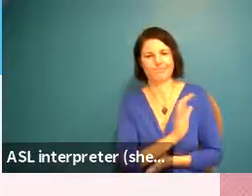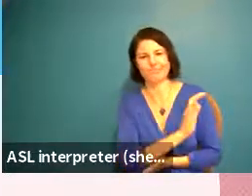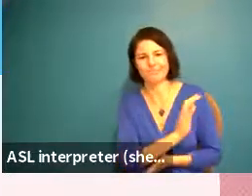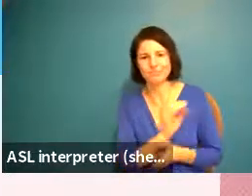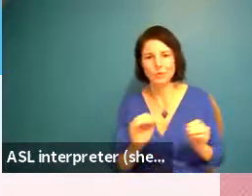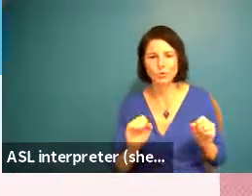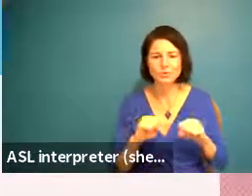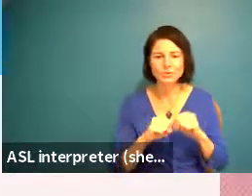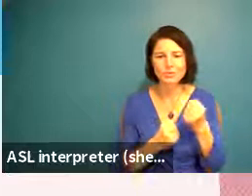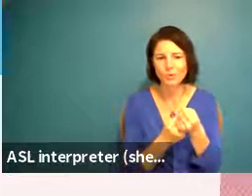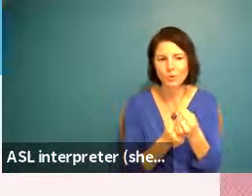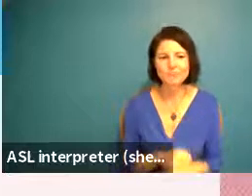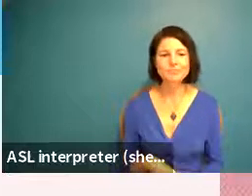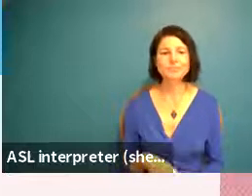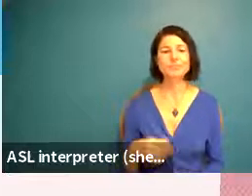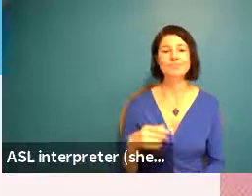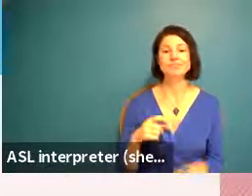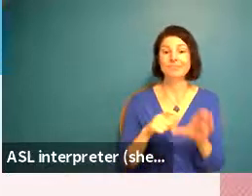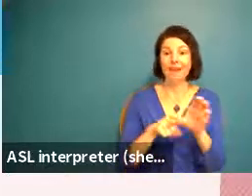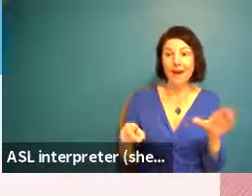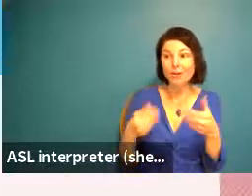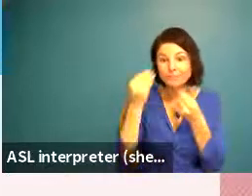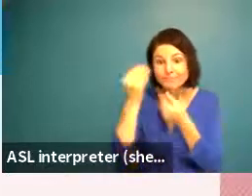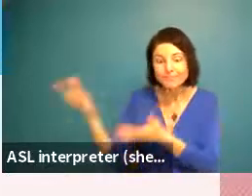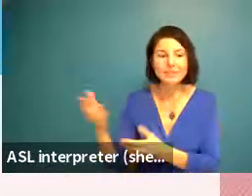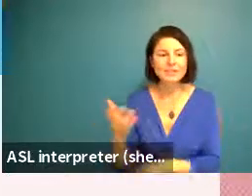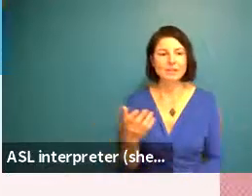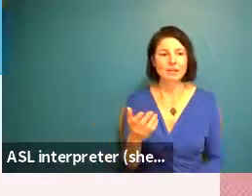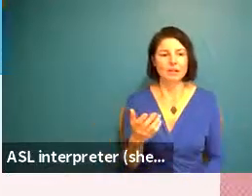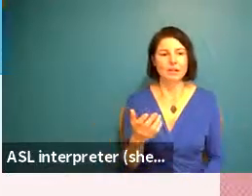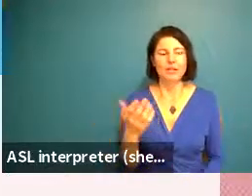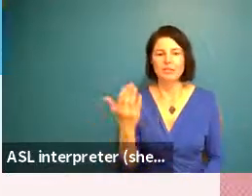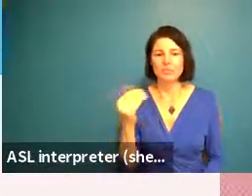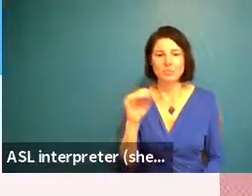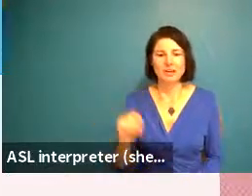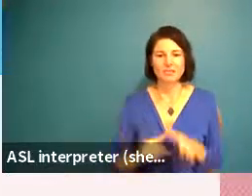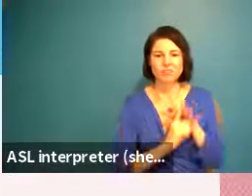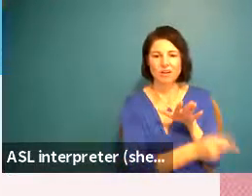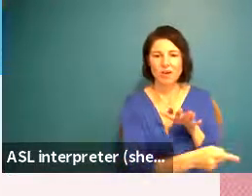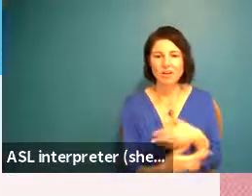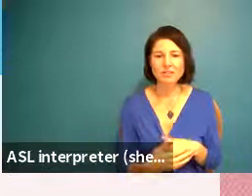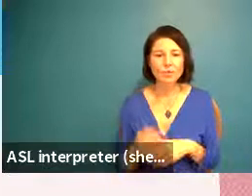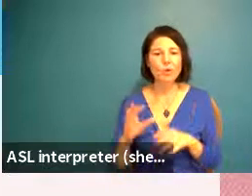come out about 15% of us have to run away from home because it's so unsafe, to remain at home, or we are kicked out by our family.